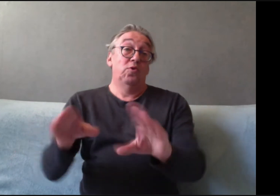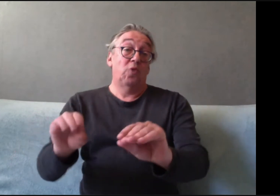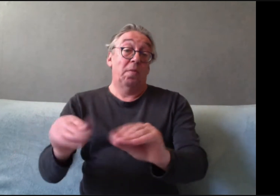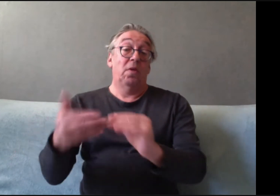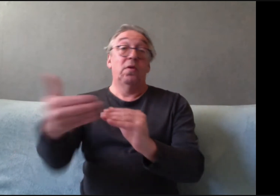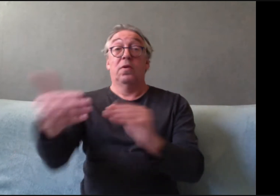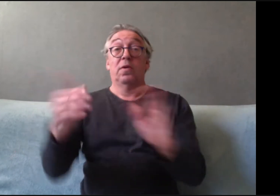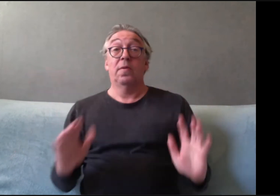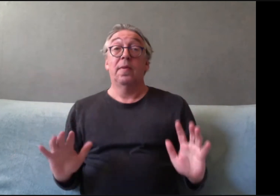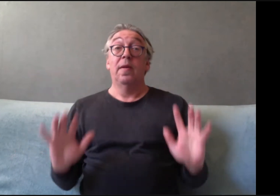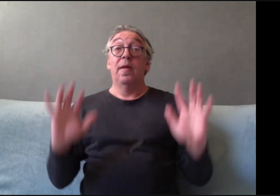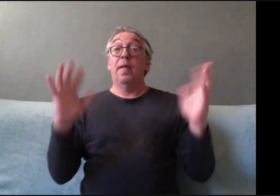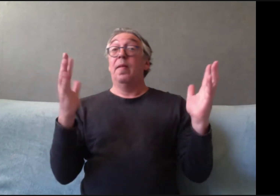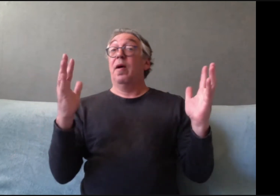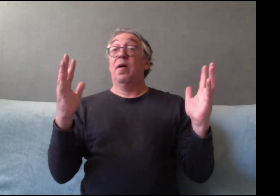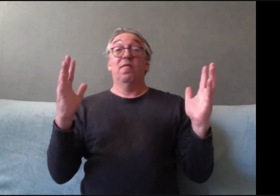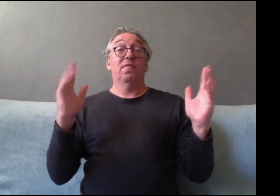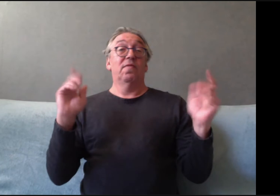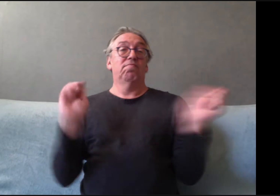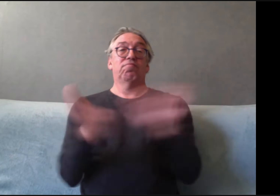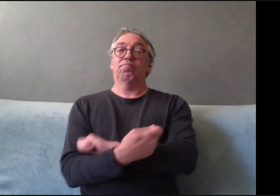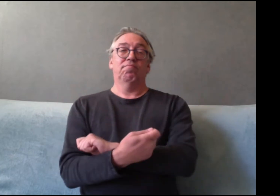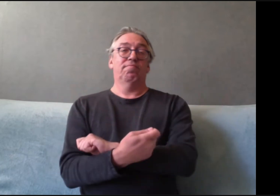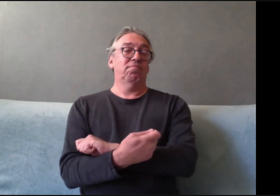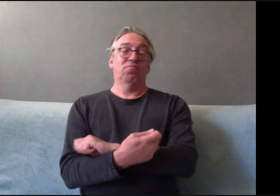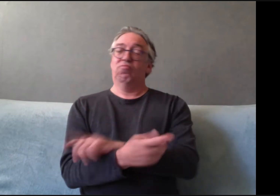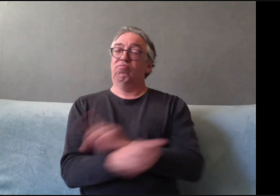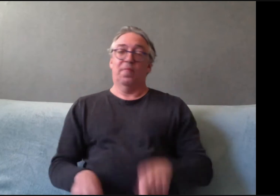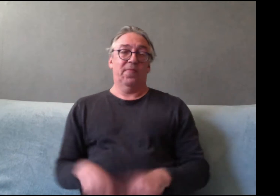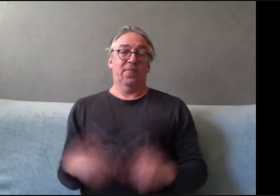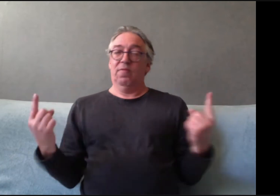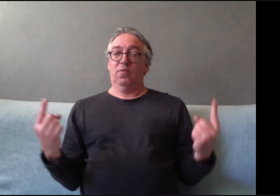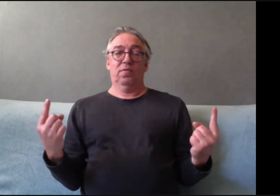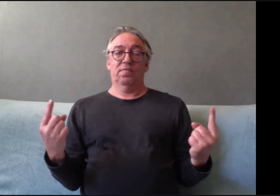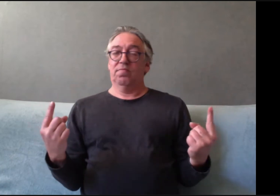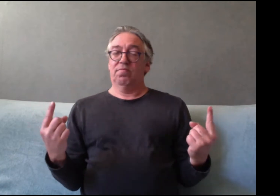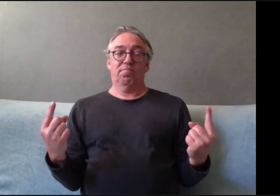and that's why we need both at national level,